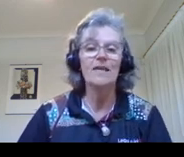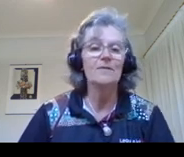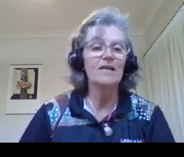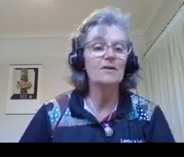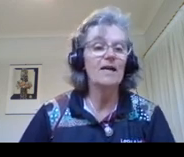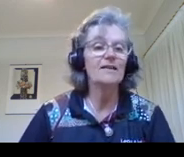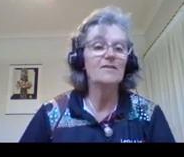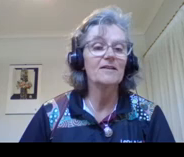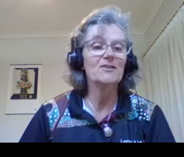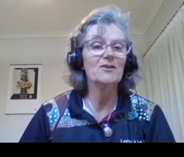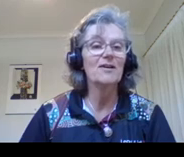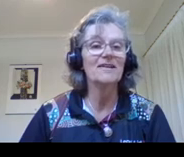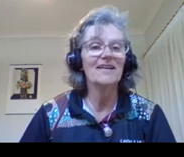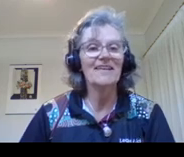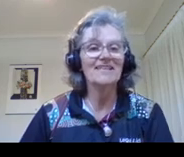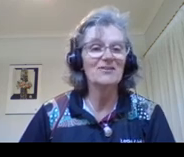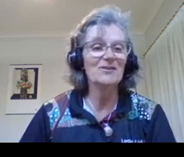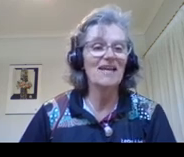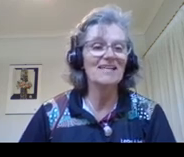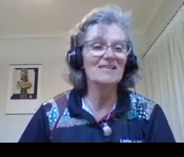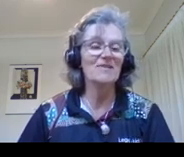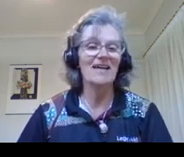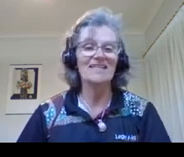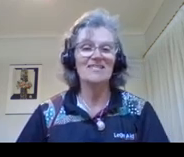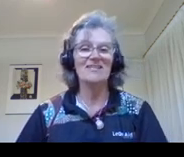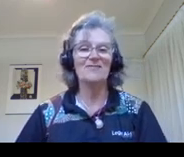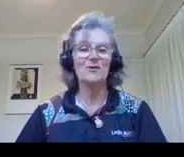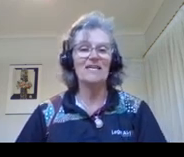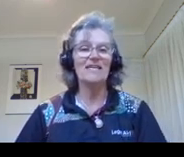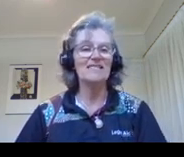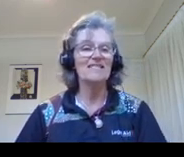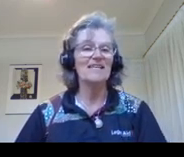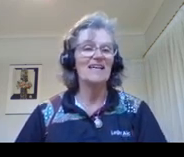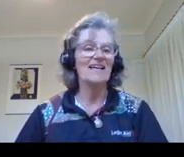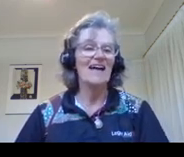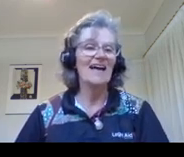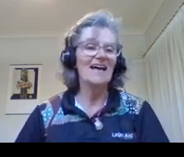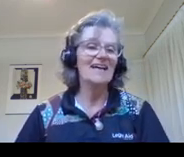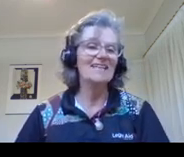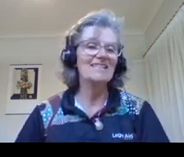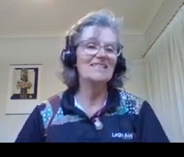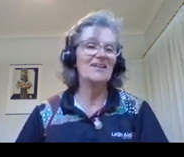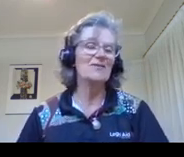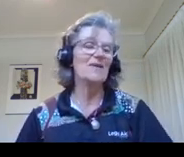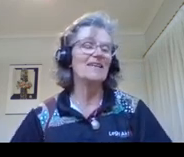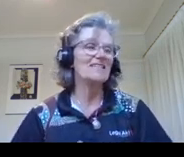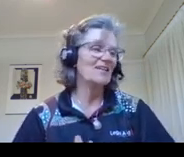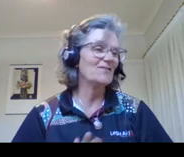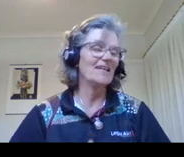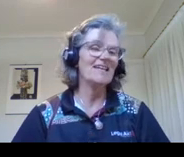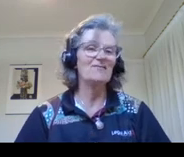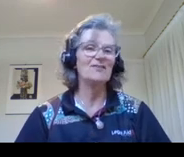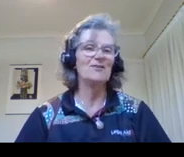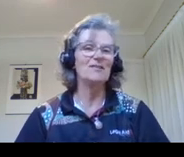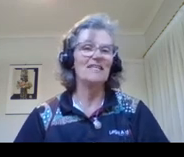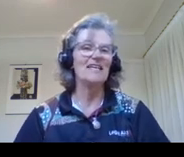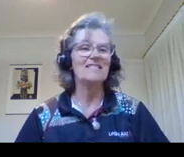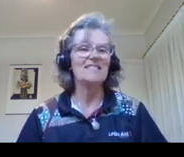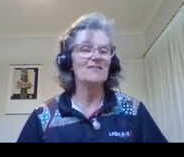but anyway that's a good explanation of cookies so but definitely have a look at the e-safety